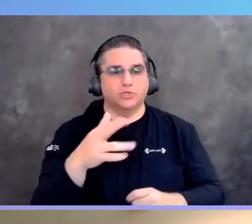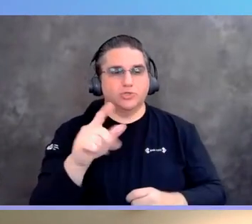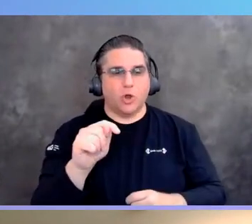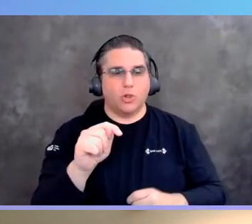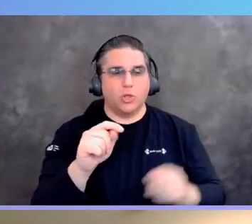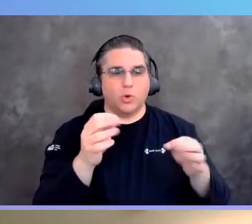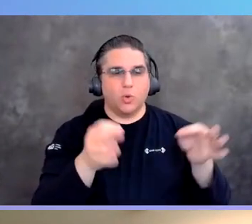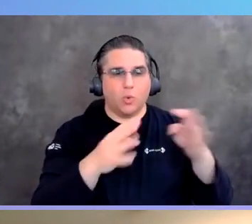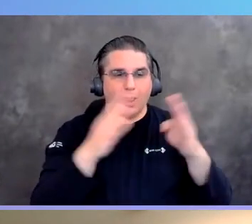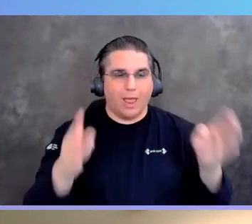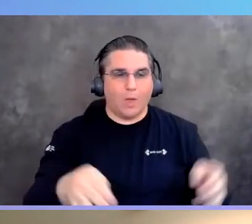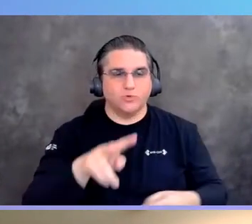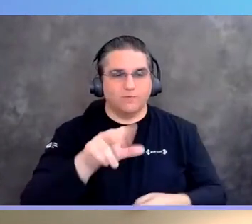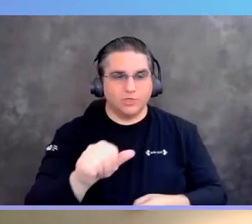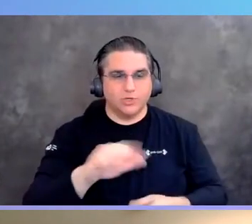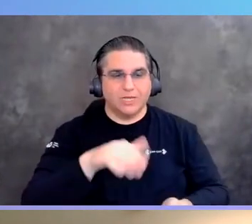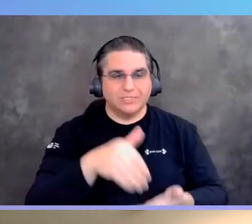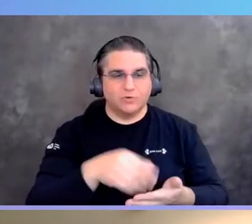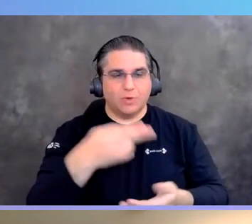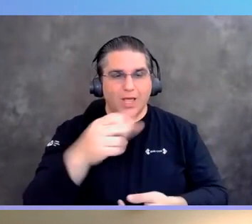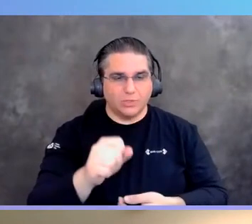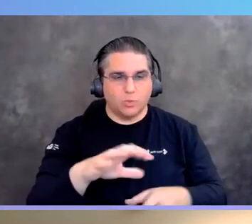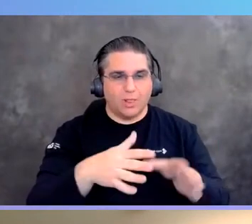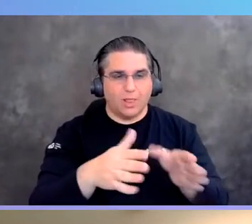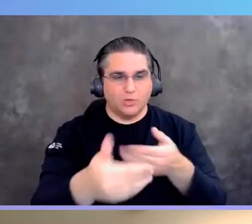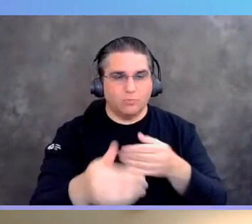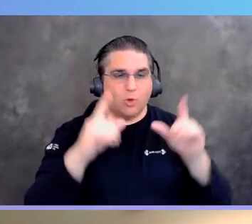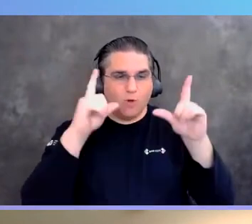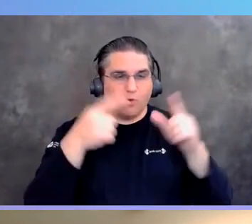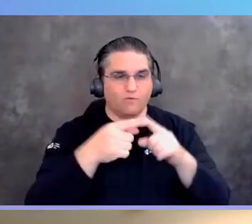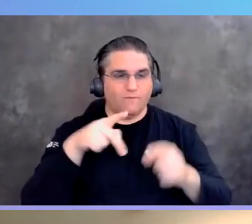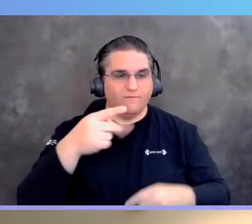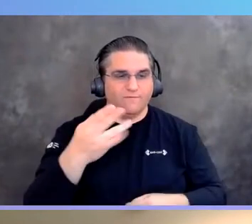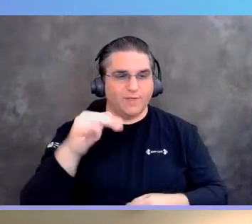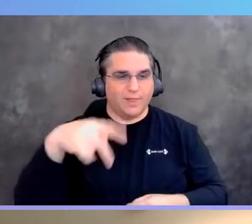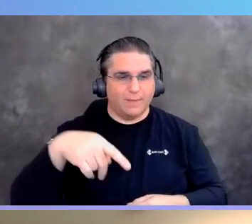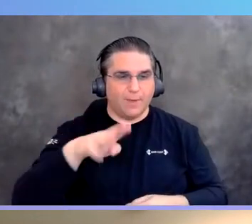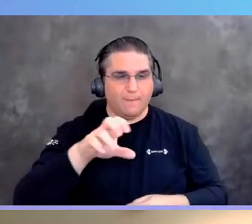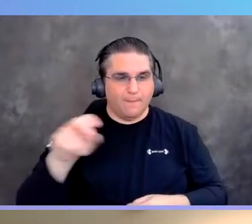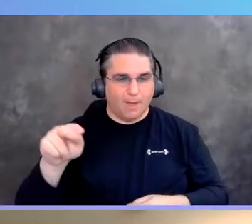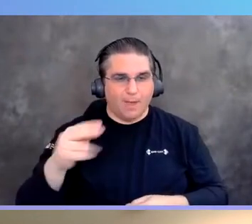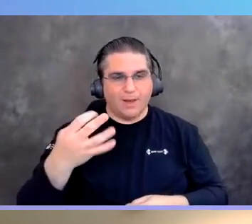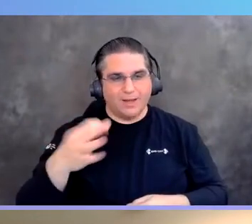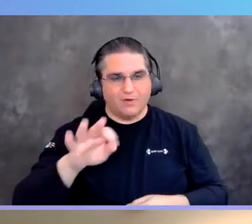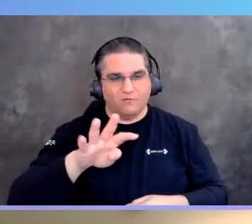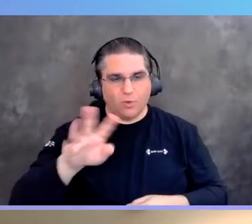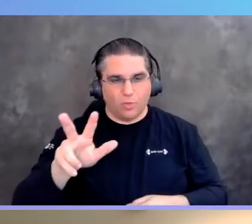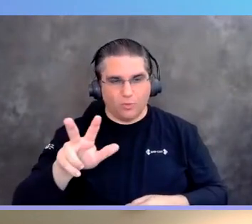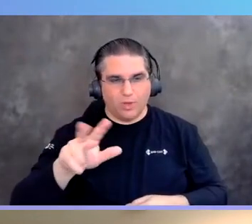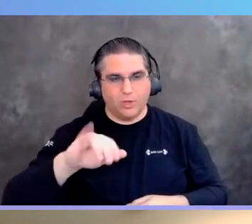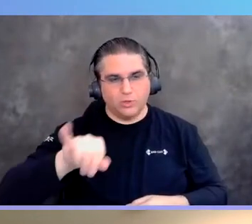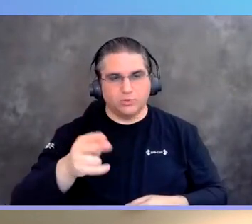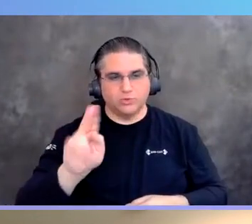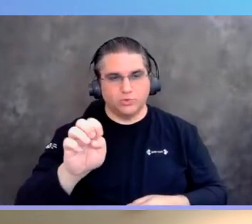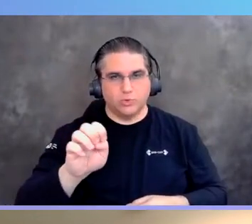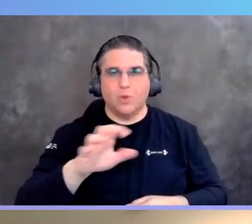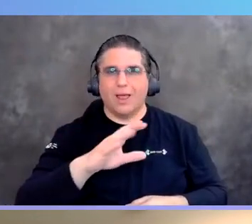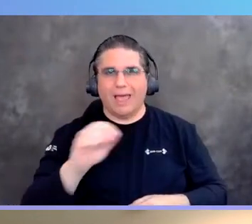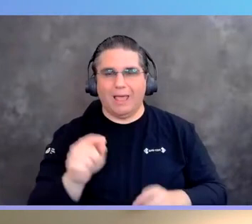by Philip Barnard, 1940 3rd June. And it also gives the